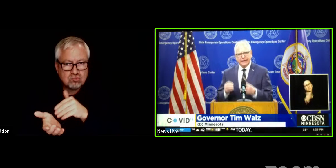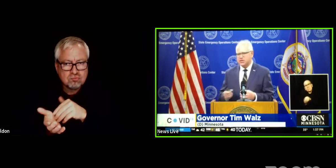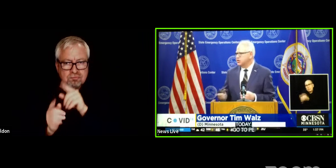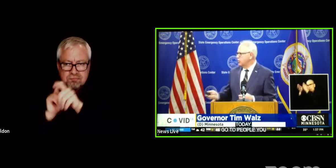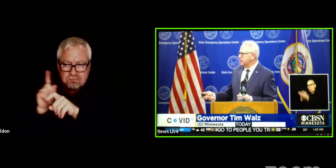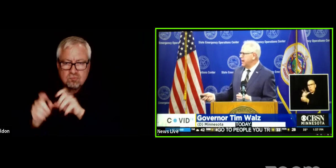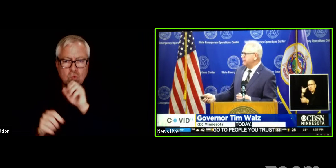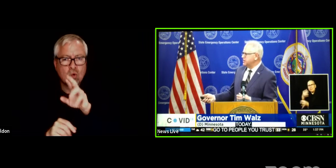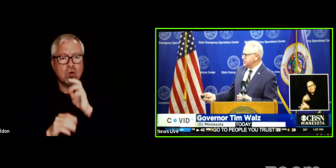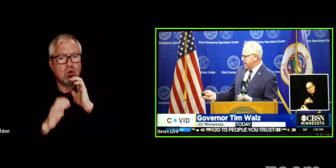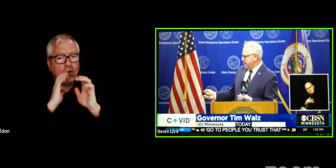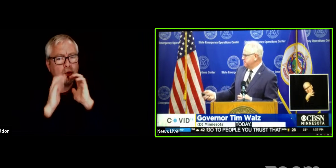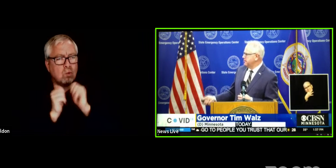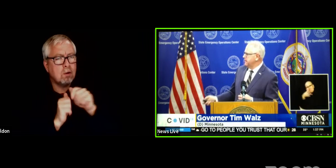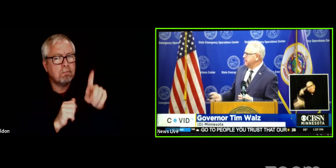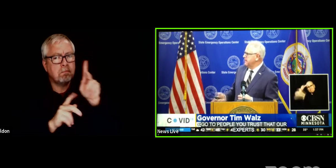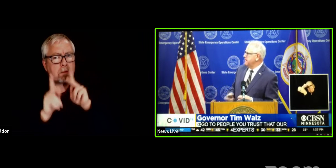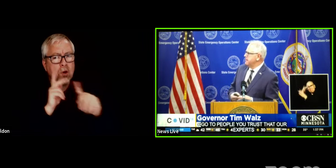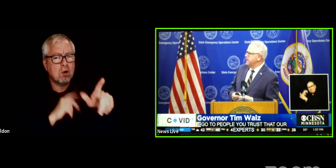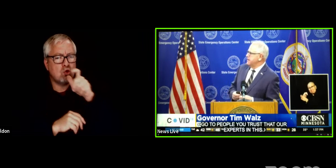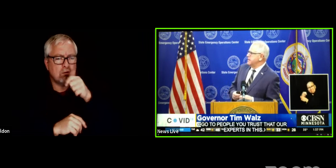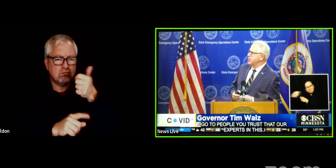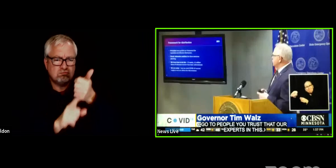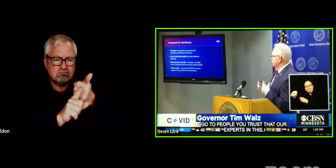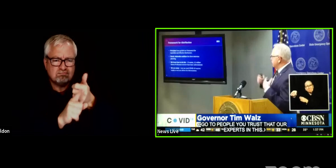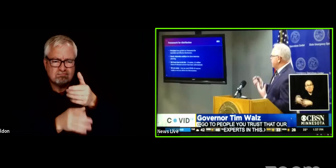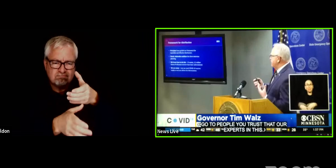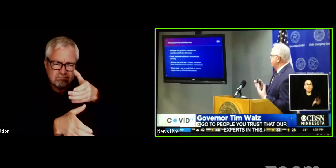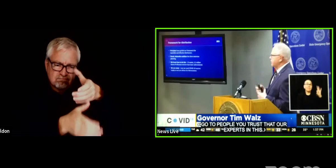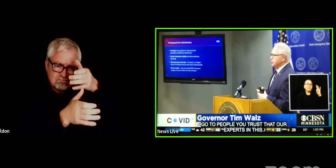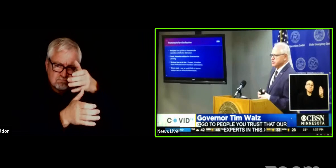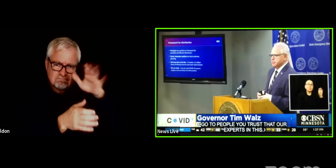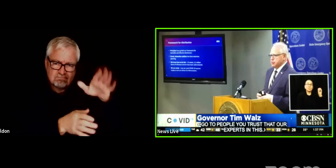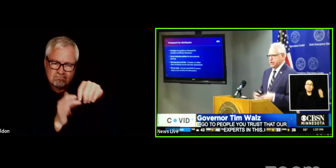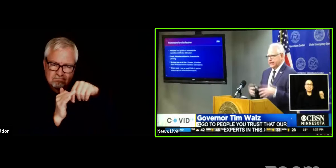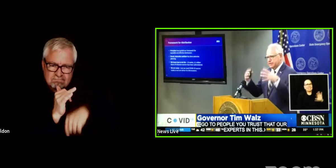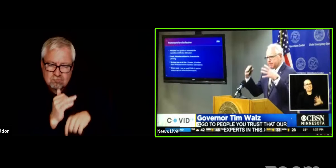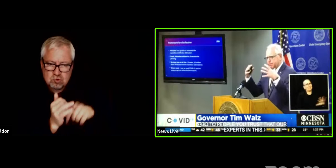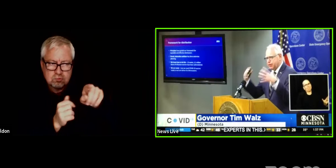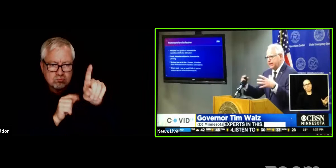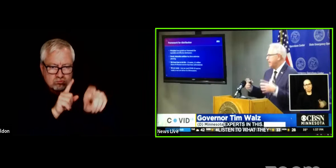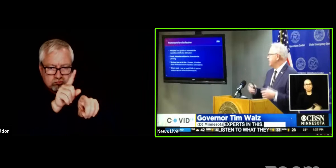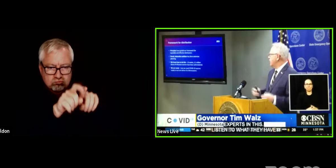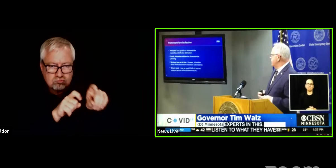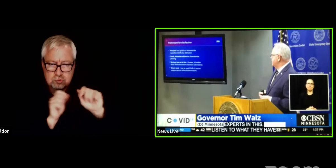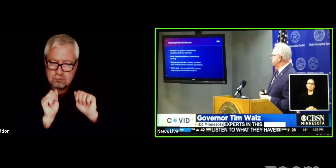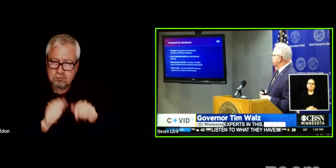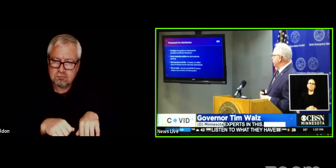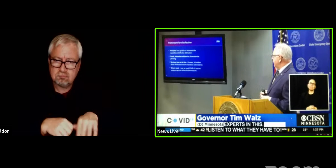LISTEN TO WHAT THEY HAVE TO SAY. SO THE FRAMEWORK FOR DISTRIBUTION IS PREDICATED ON THE PRINCIPLES,